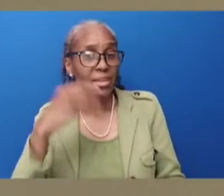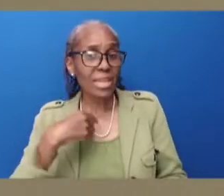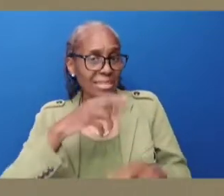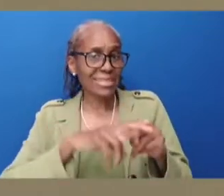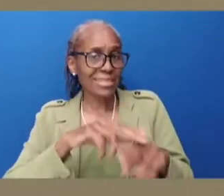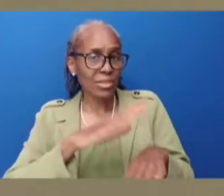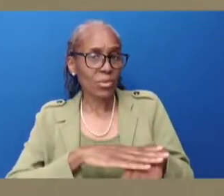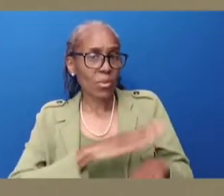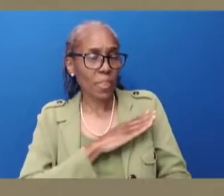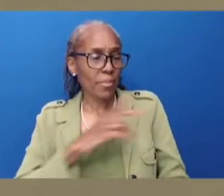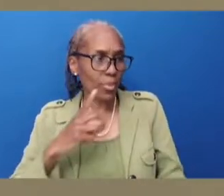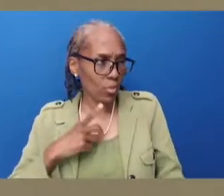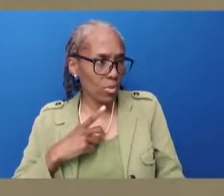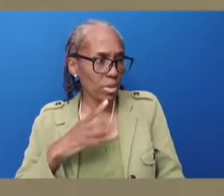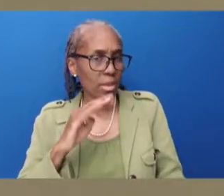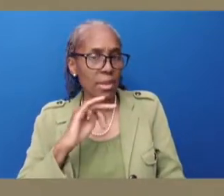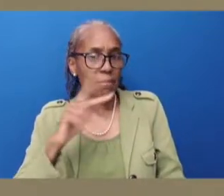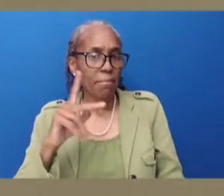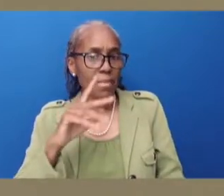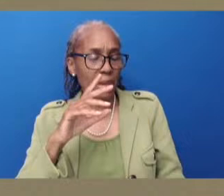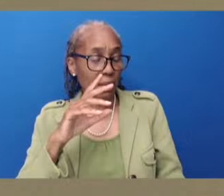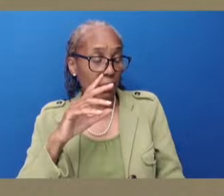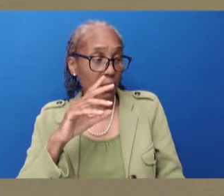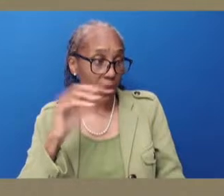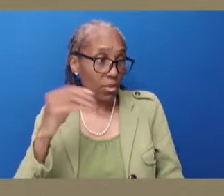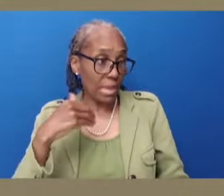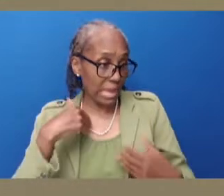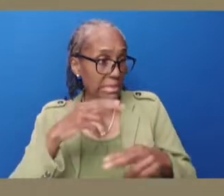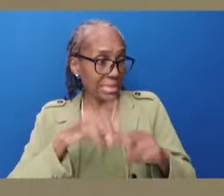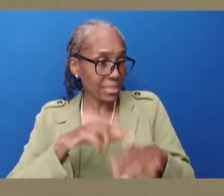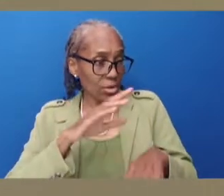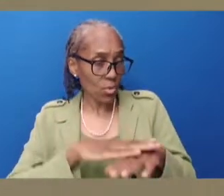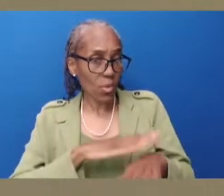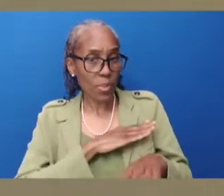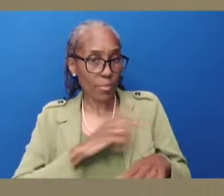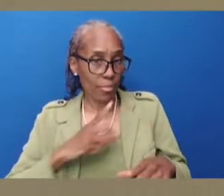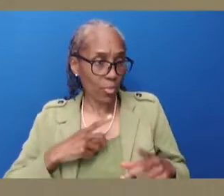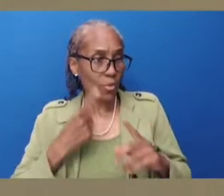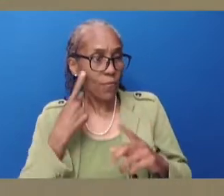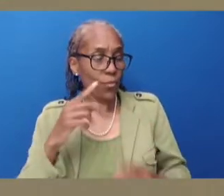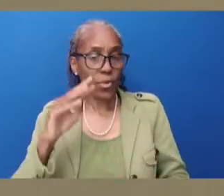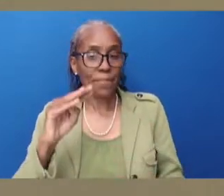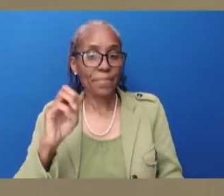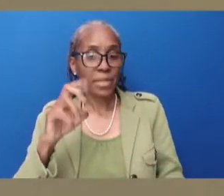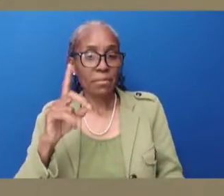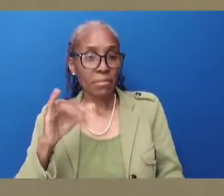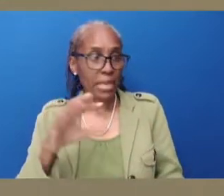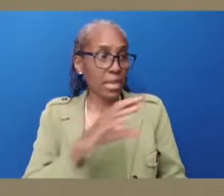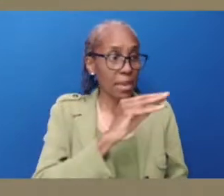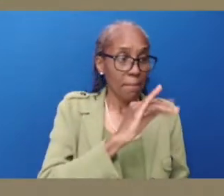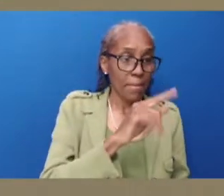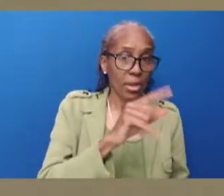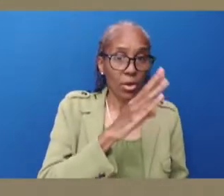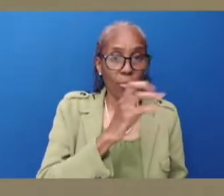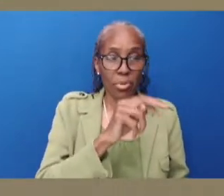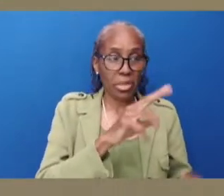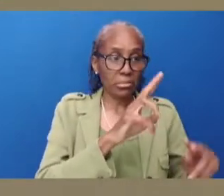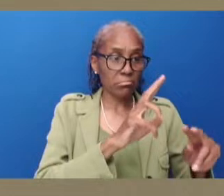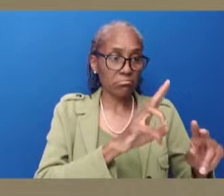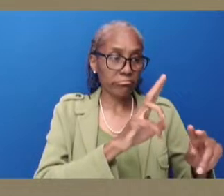DANA, YOU WANT TO SPEAK TO IT?